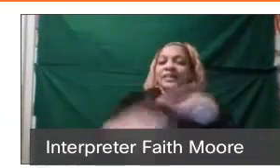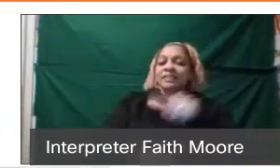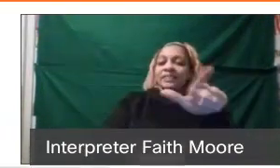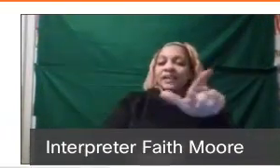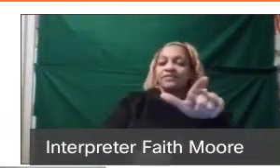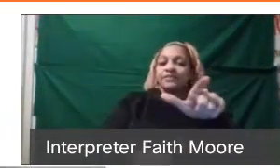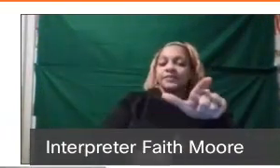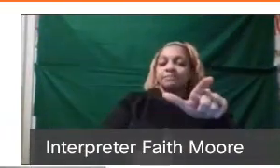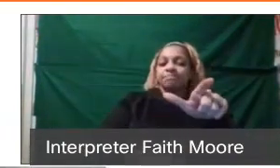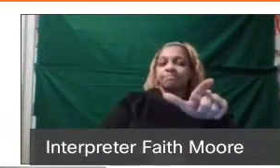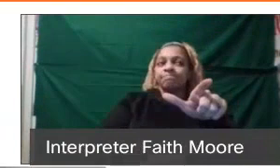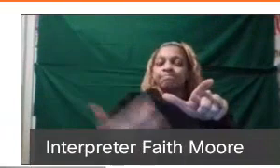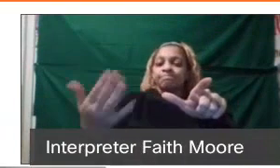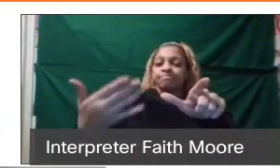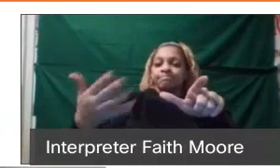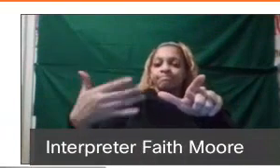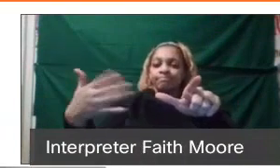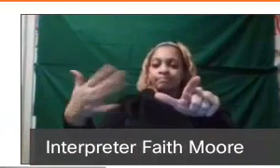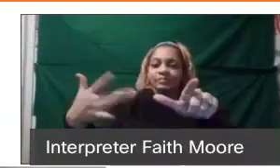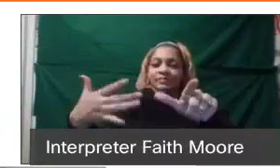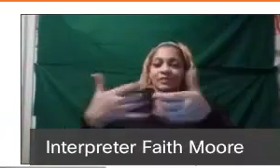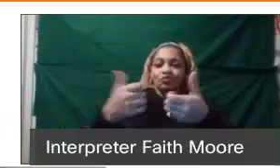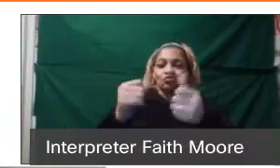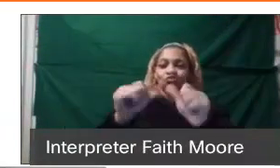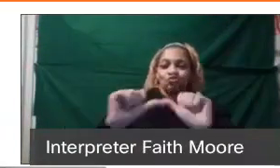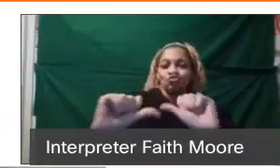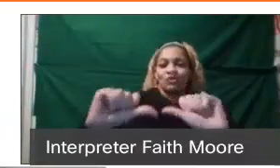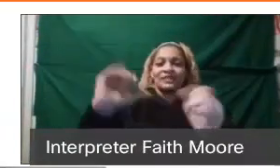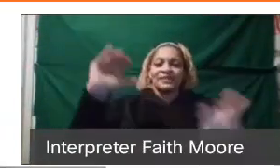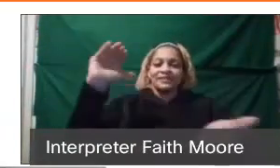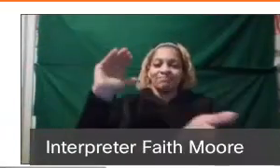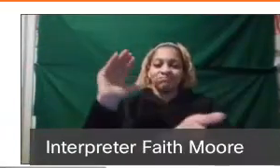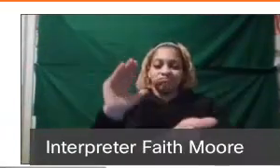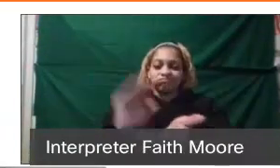It's to mitigate against collisions, mostly with bicyclists so.